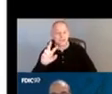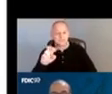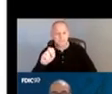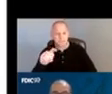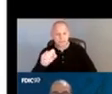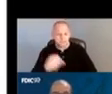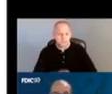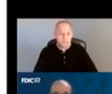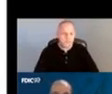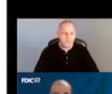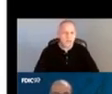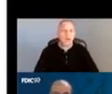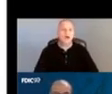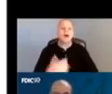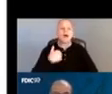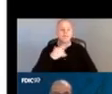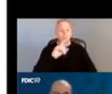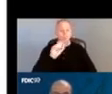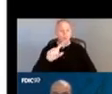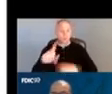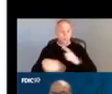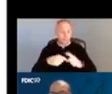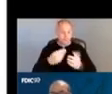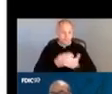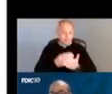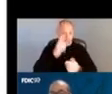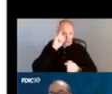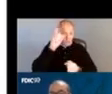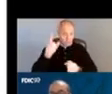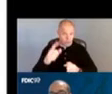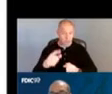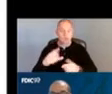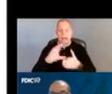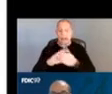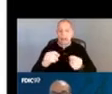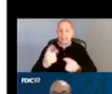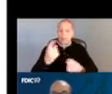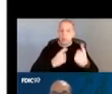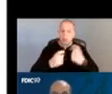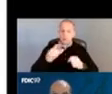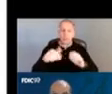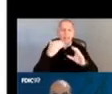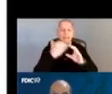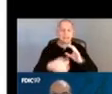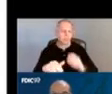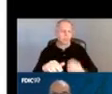specifically about Money Smart for comments and questions, e-mail community affairs at